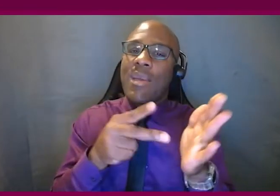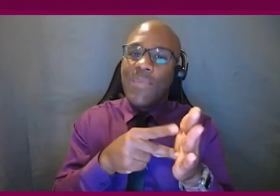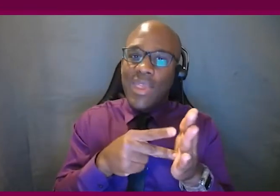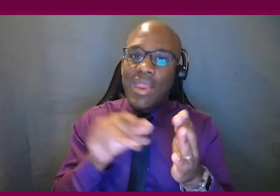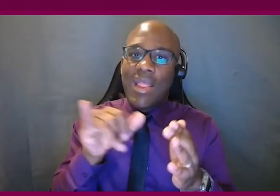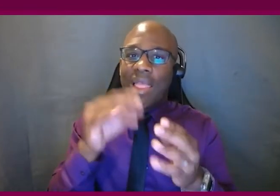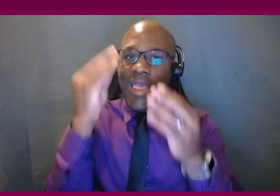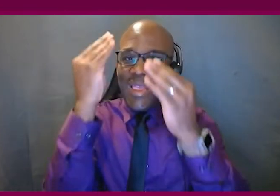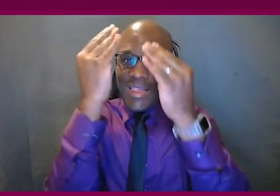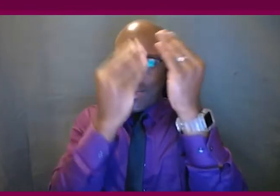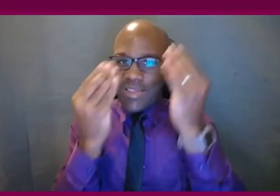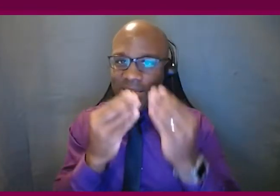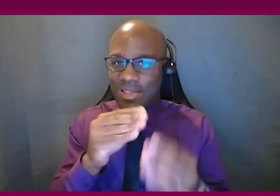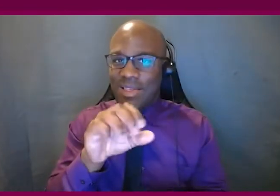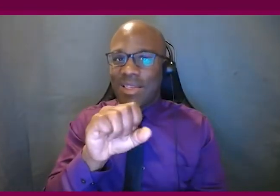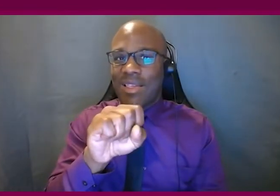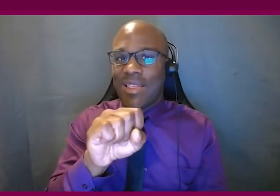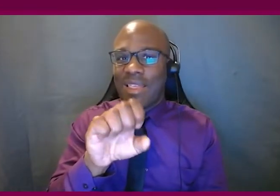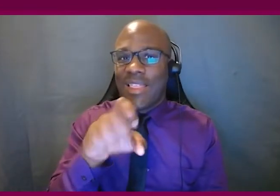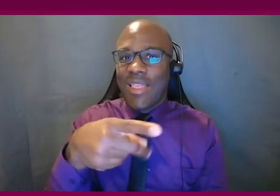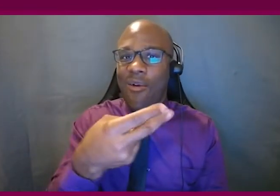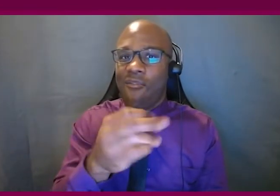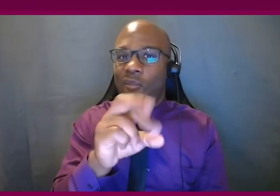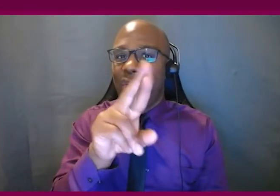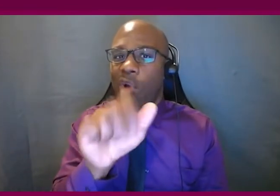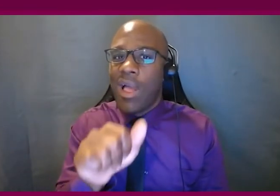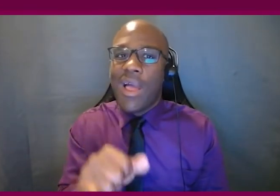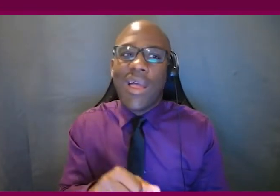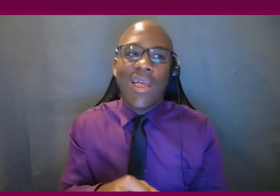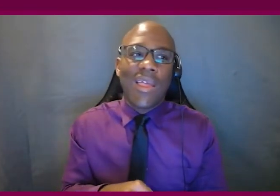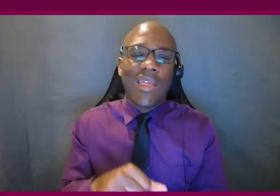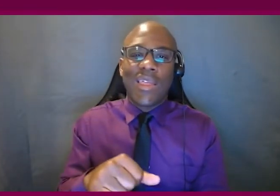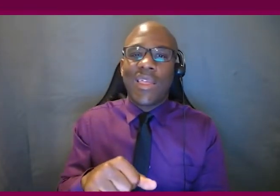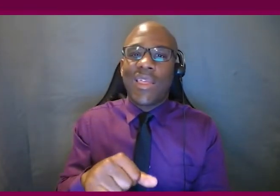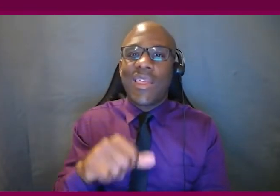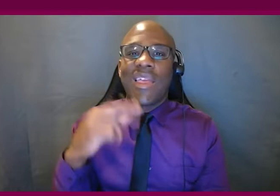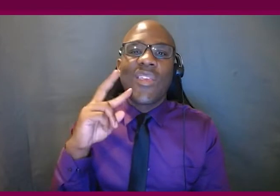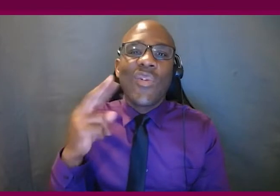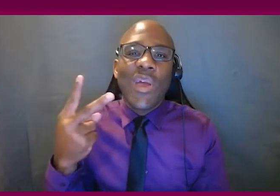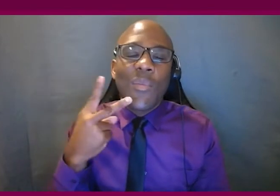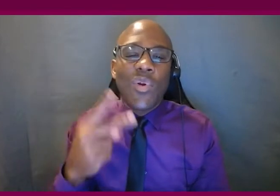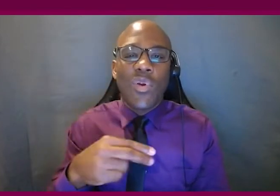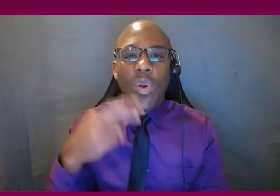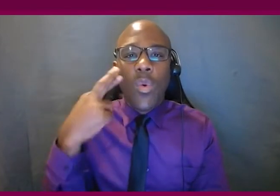in the bathtub to so called take care of yourself. That's what I mean, just wanted to clarify that.